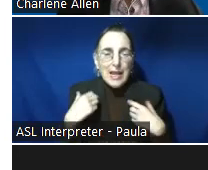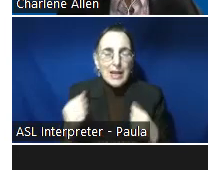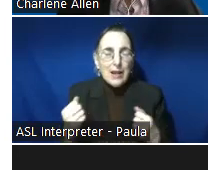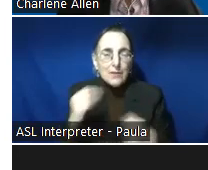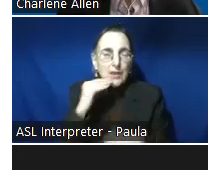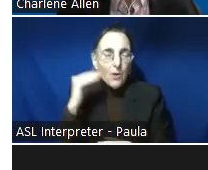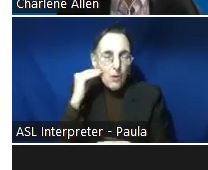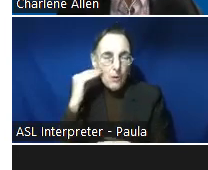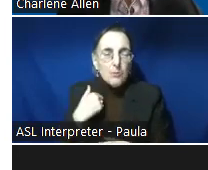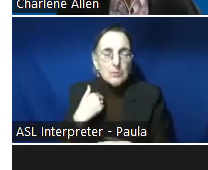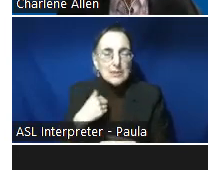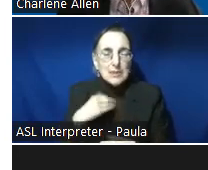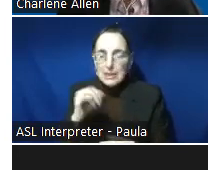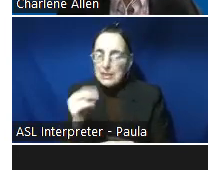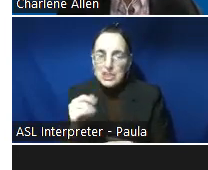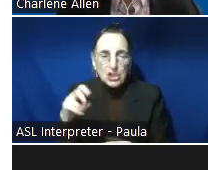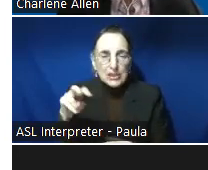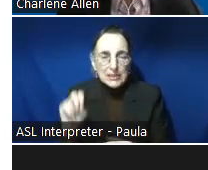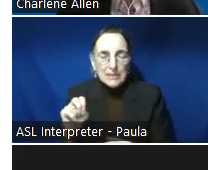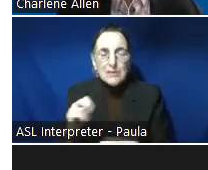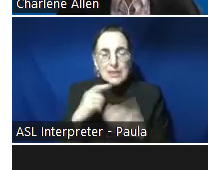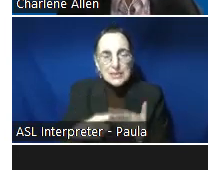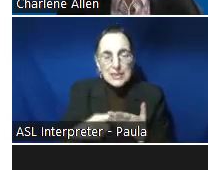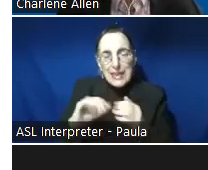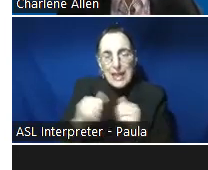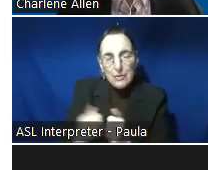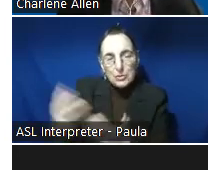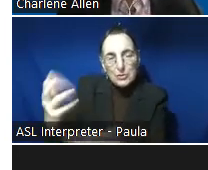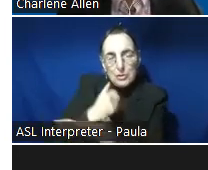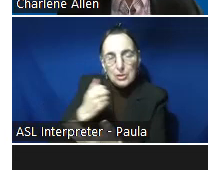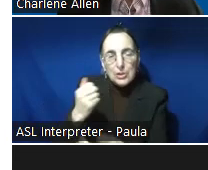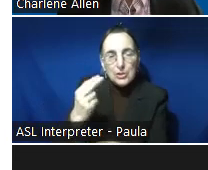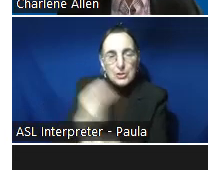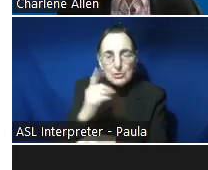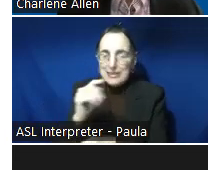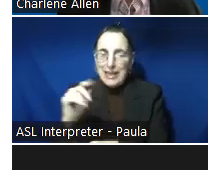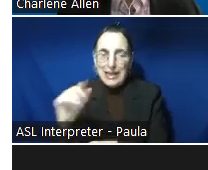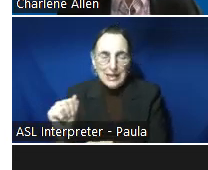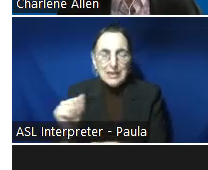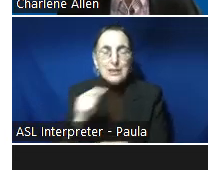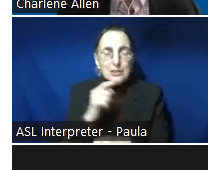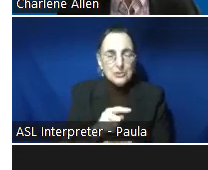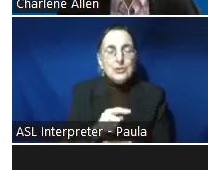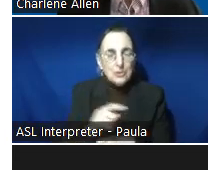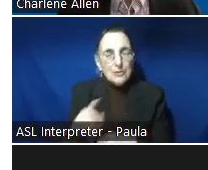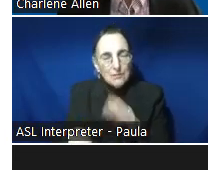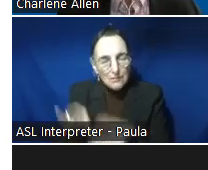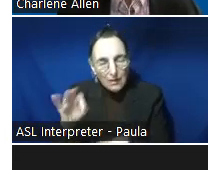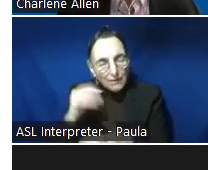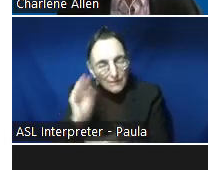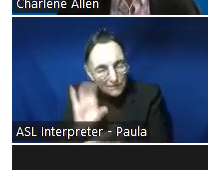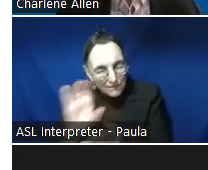how you can use data to demonstrate the impact of your work to fund and expand your services.